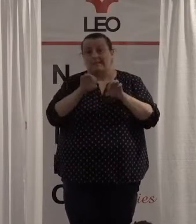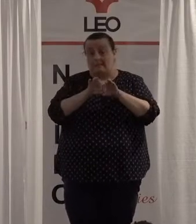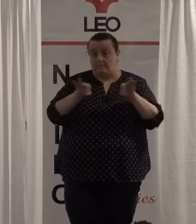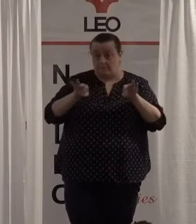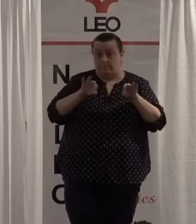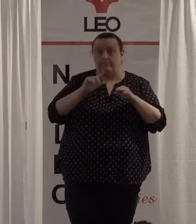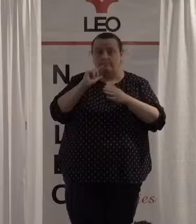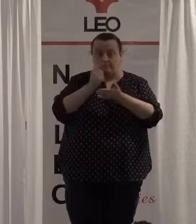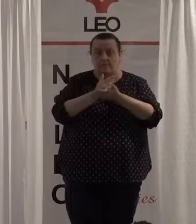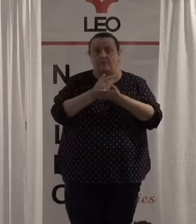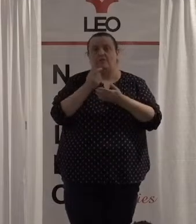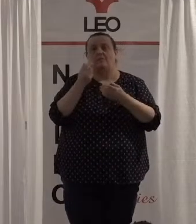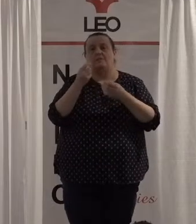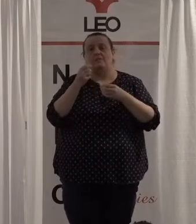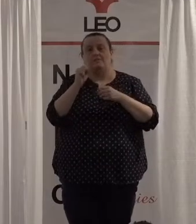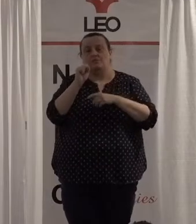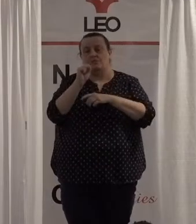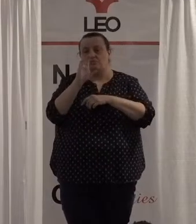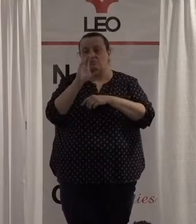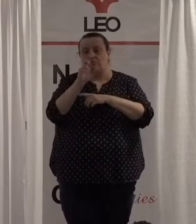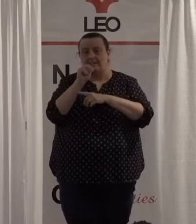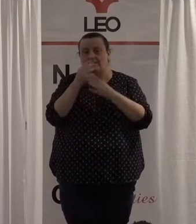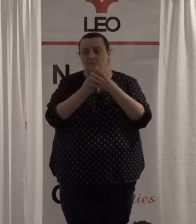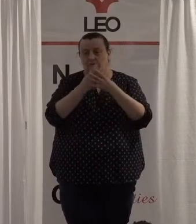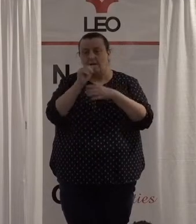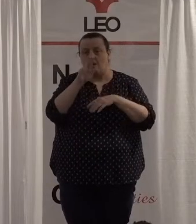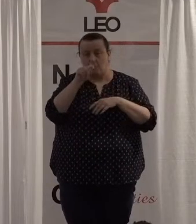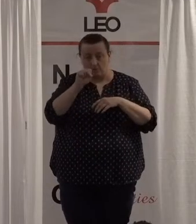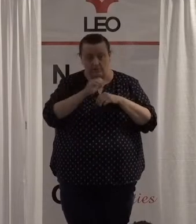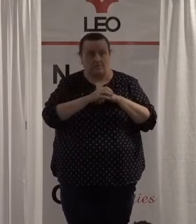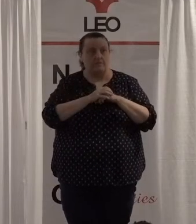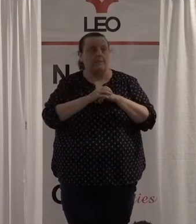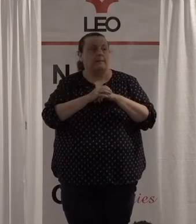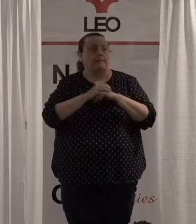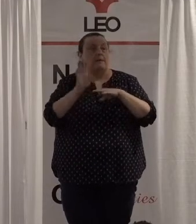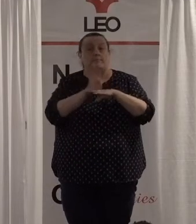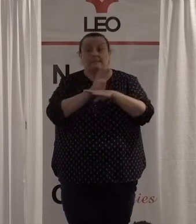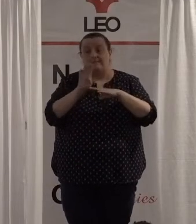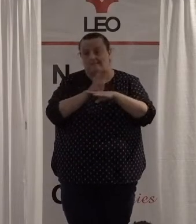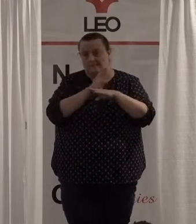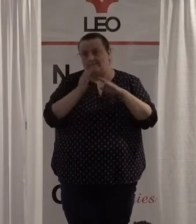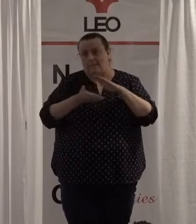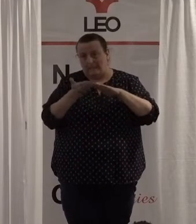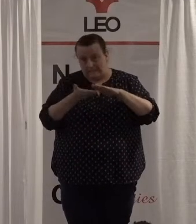AND A DIPLOMA IN BUSINESS ADMINISTRATION.